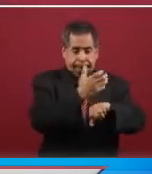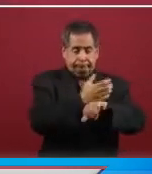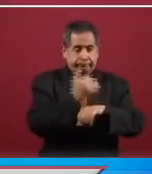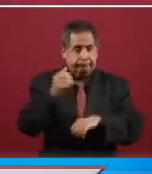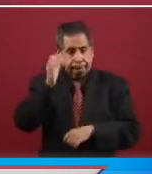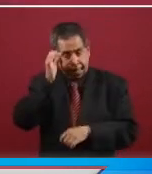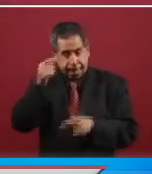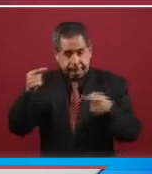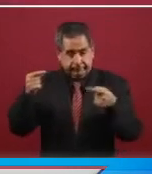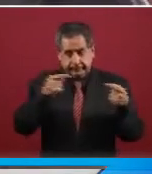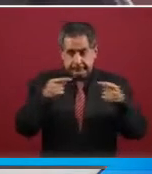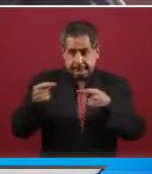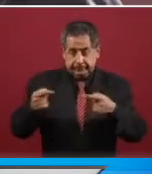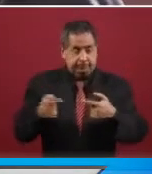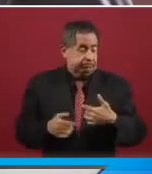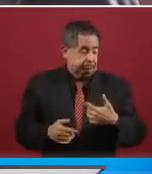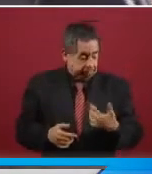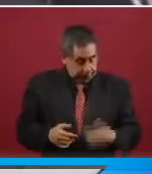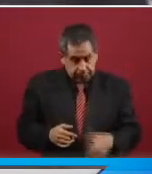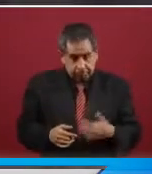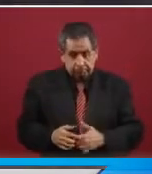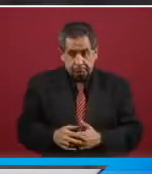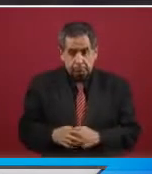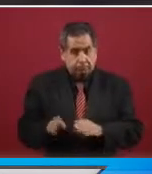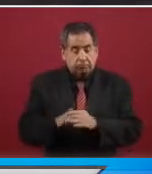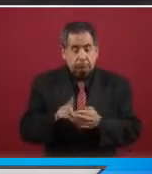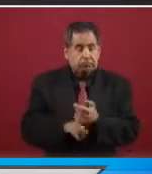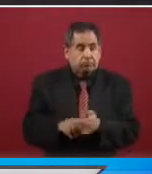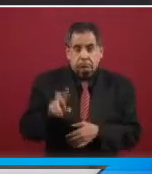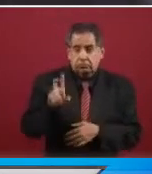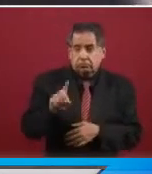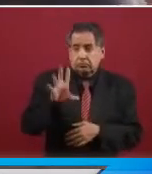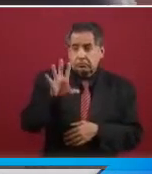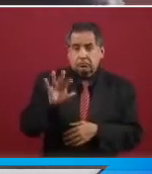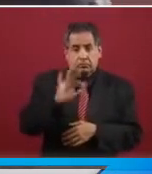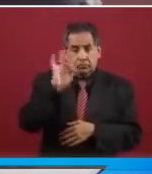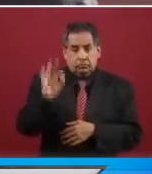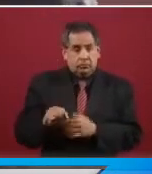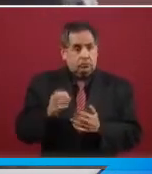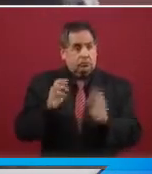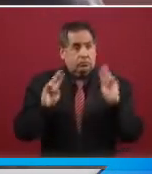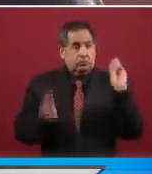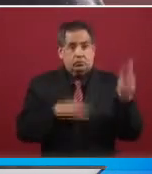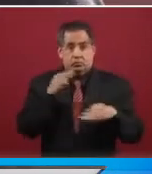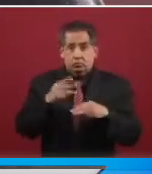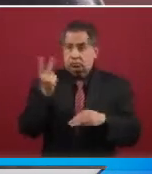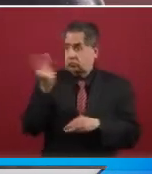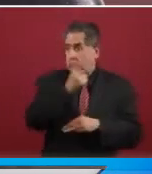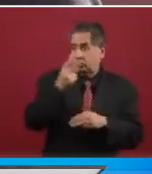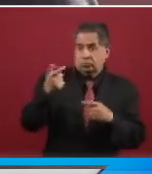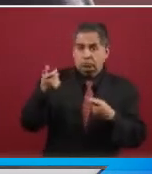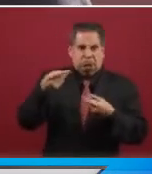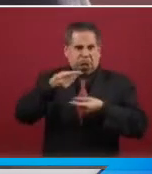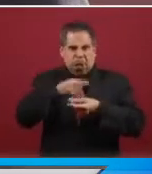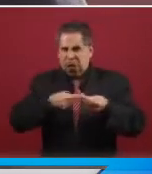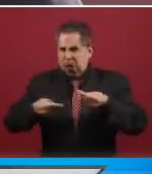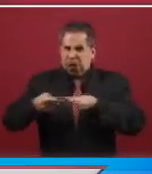The President calls for a dialogue between the United States and China to avoid trade war between the two nations that affect the world economy